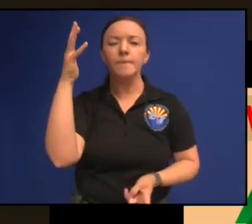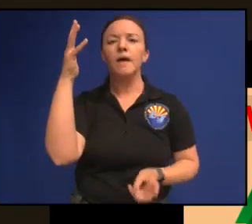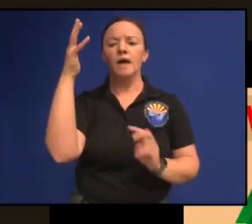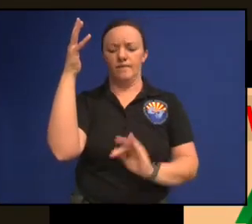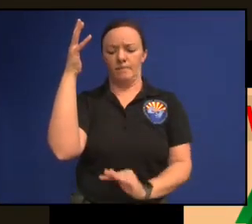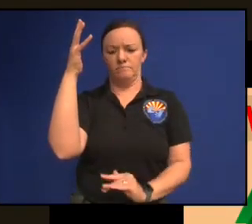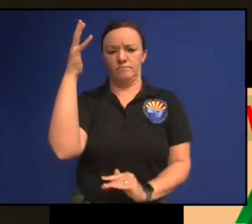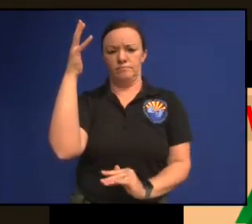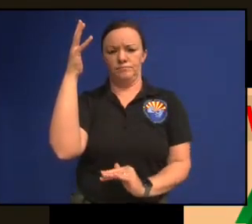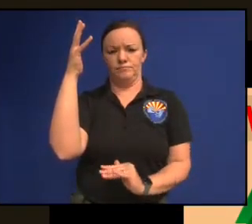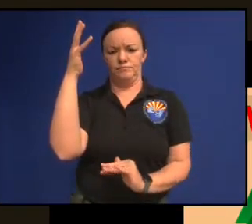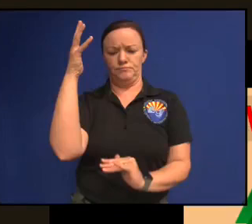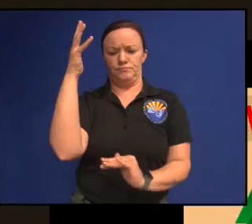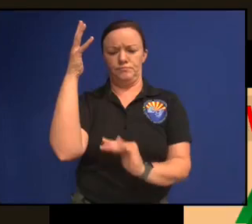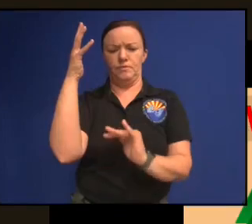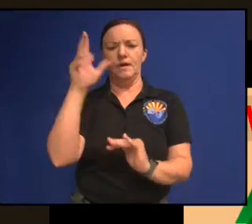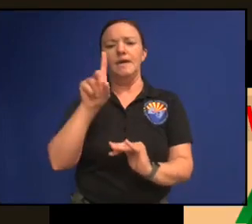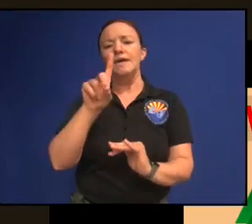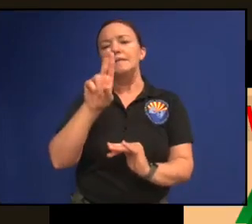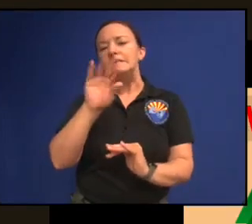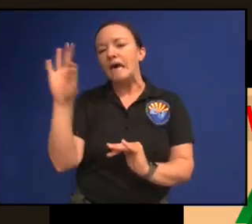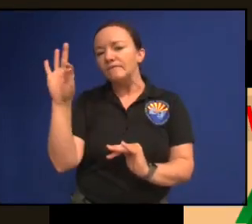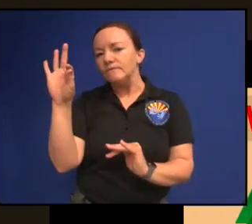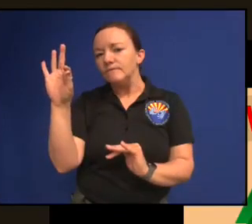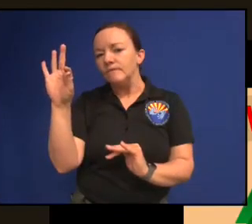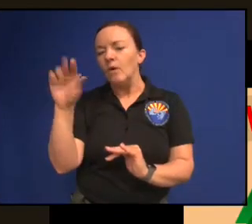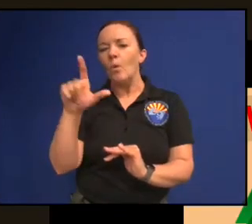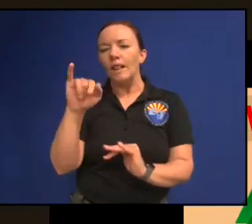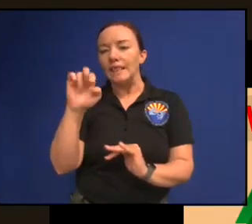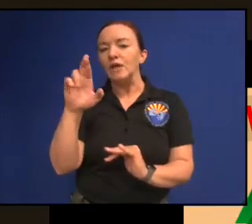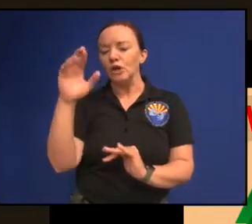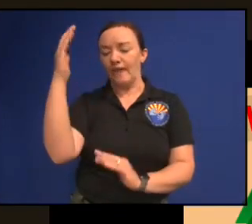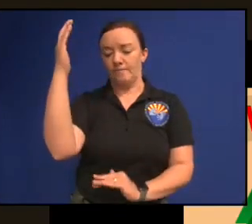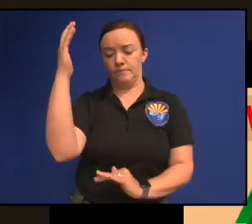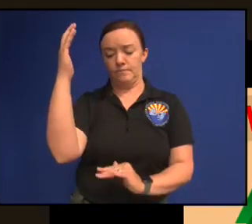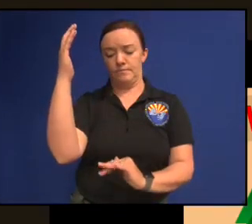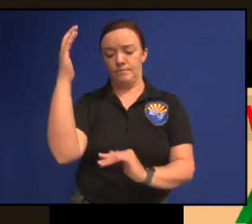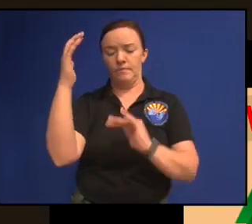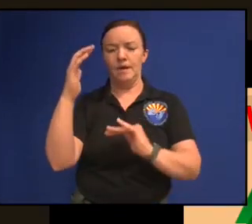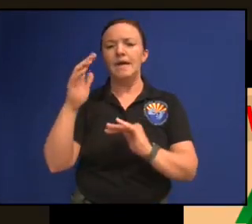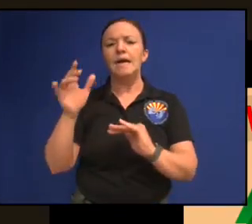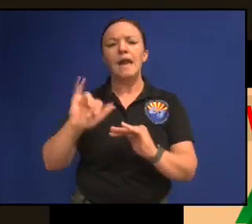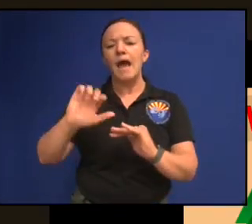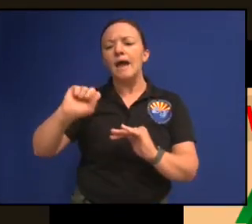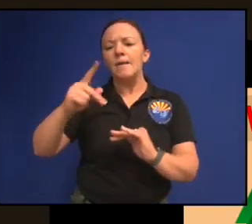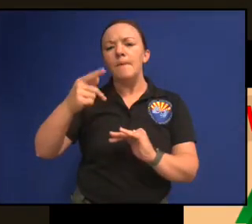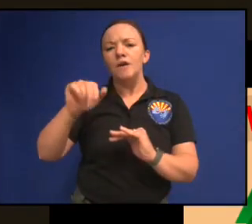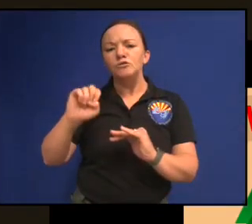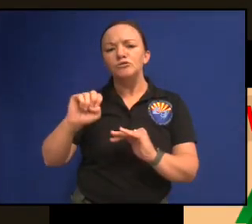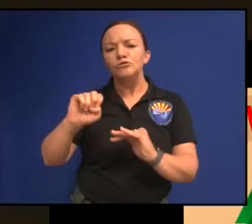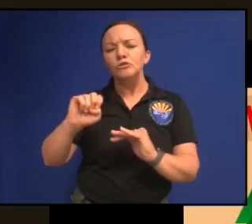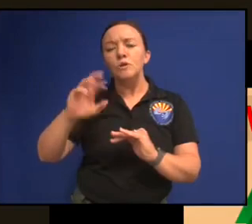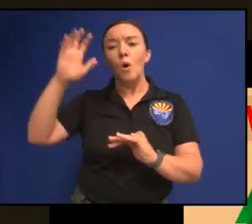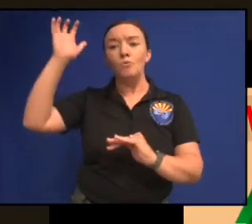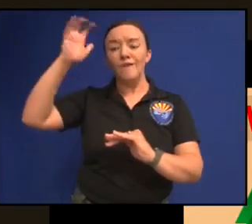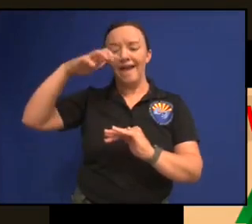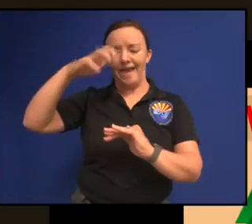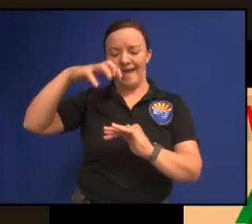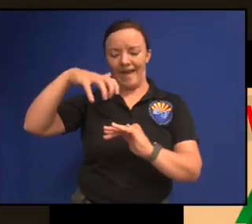WHEN IT RAINS, THEY PICK UP A LOT OF THAT MOISTURE AND HOLD IT.